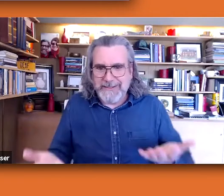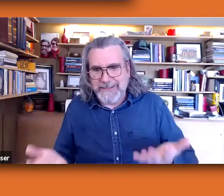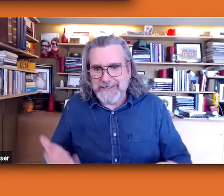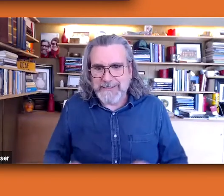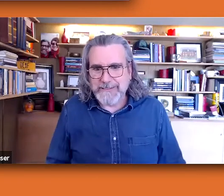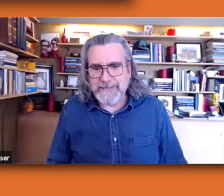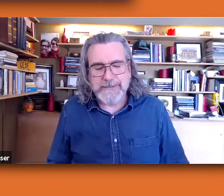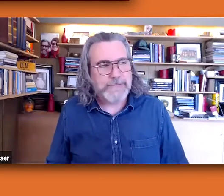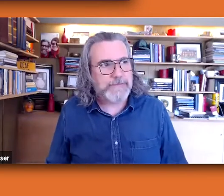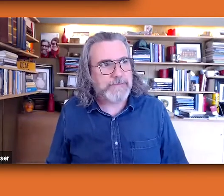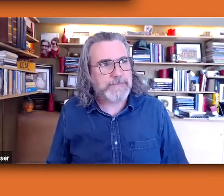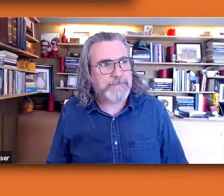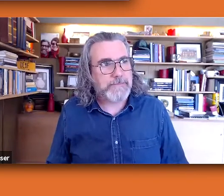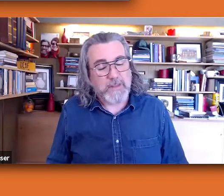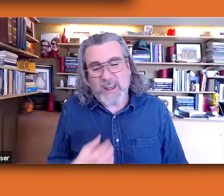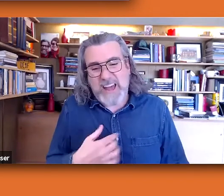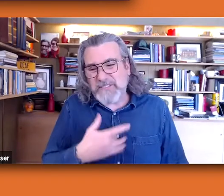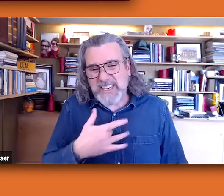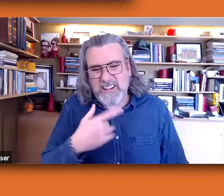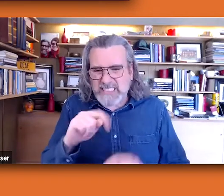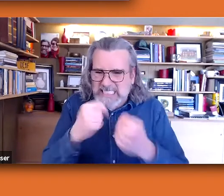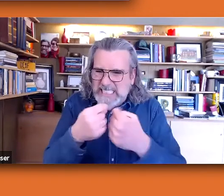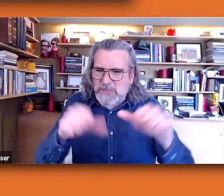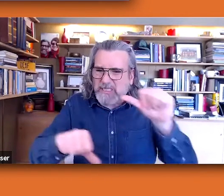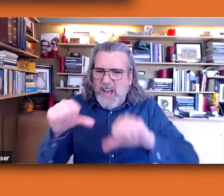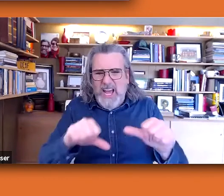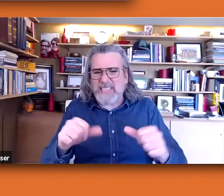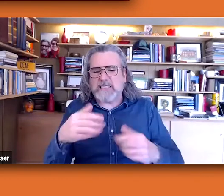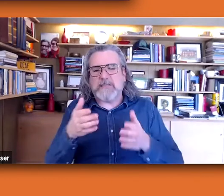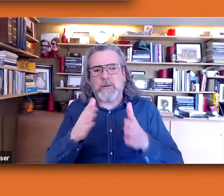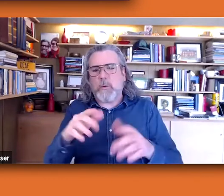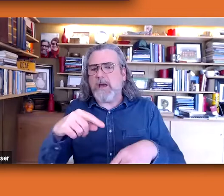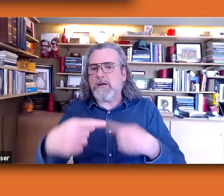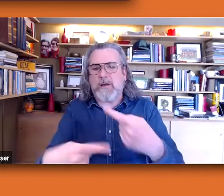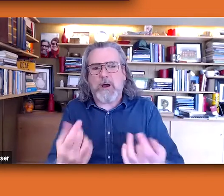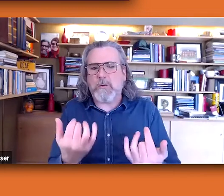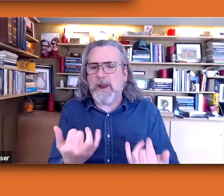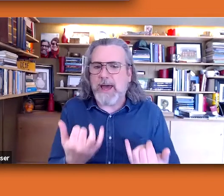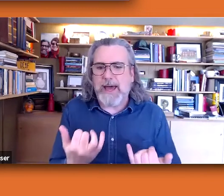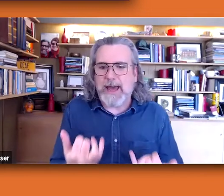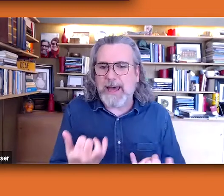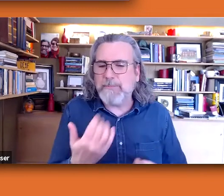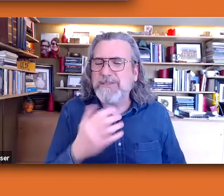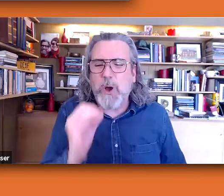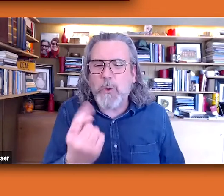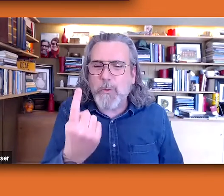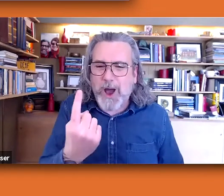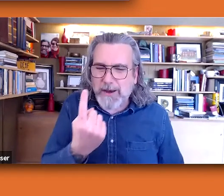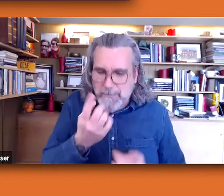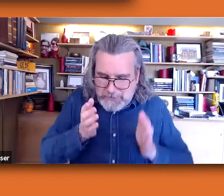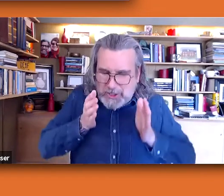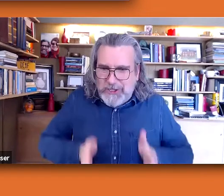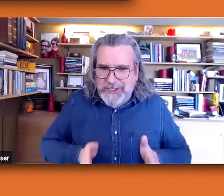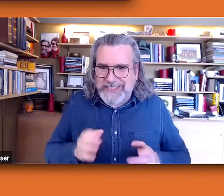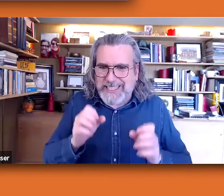and understanding individuals saw the benefit in this, and so, team science is definitely the way to go.